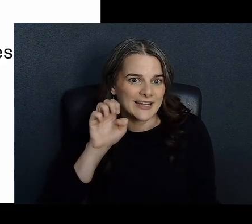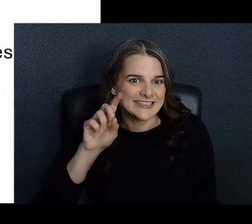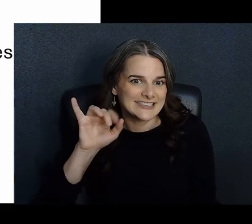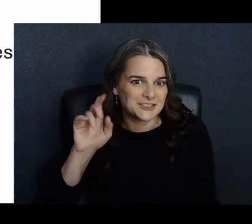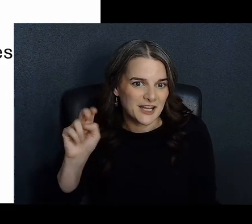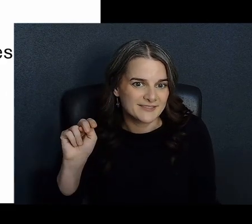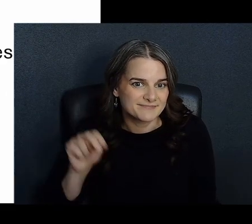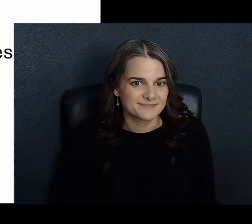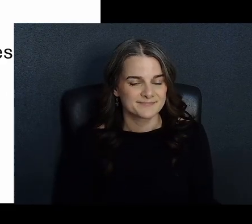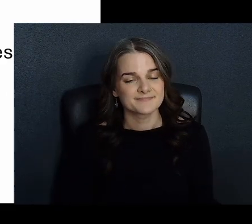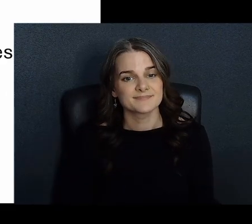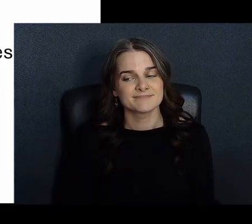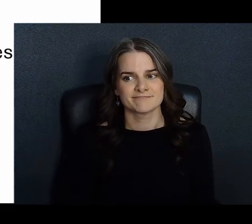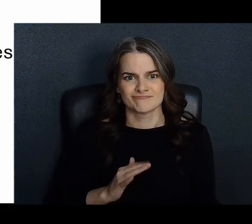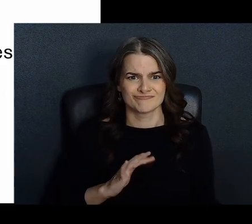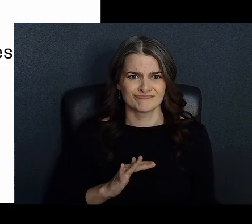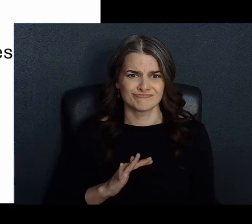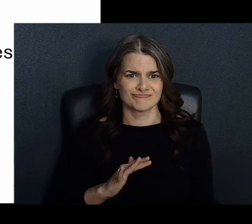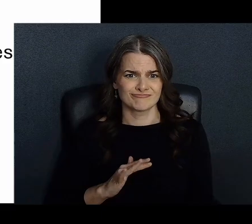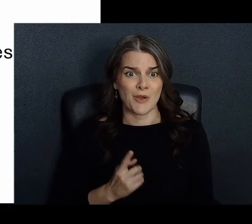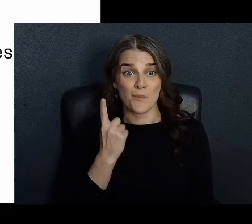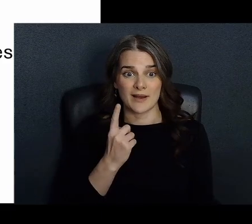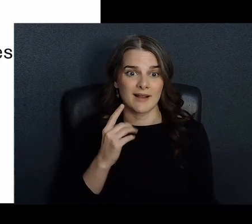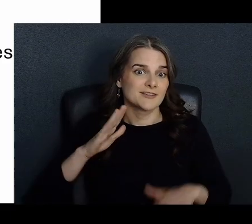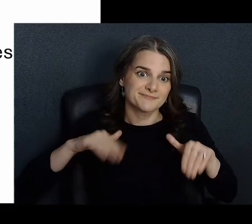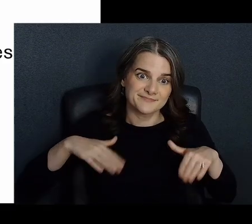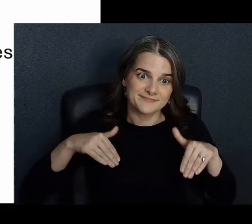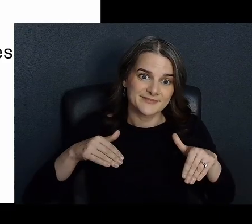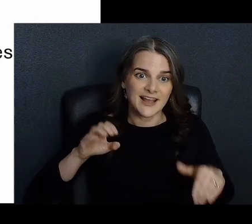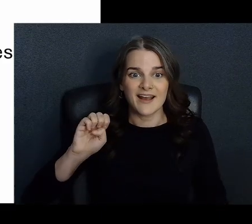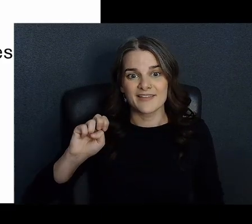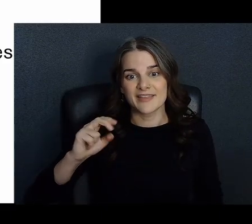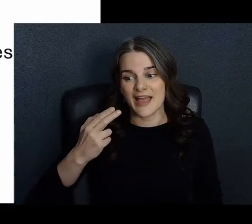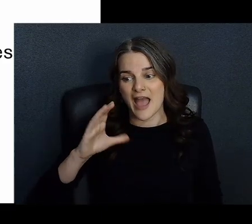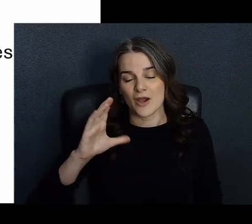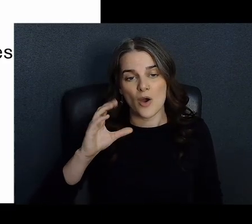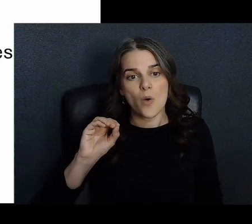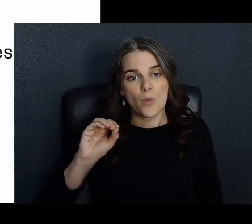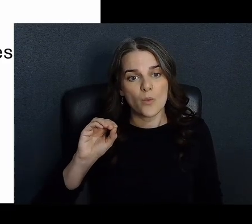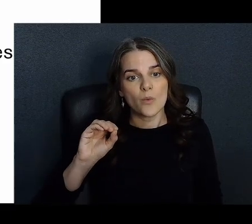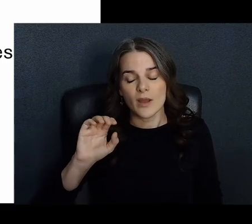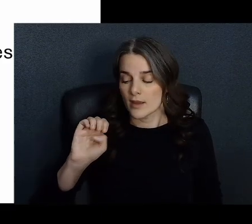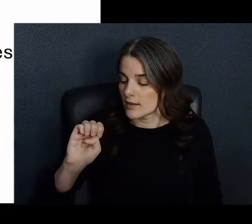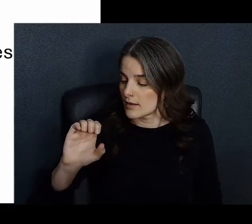One that I don't have yet is the Echo Vision, which is coming out next month supposedly.